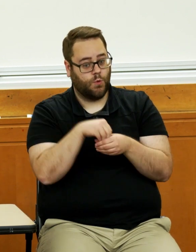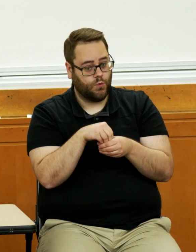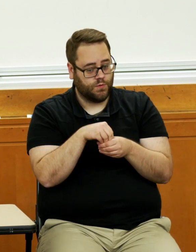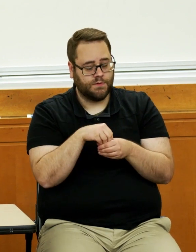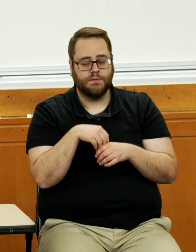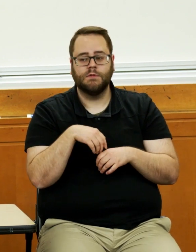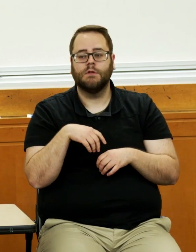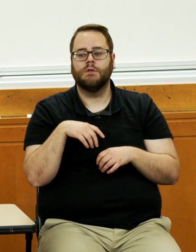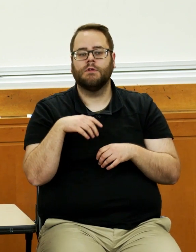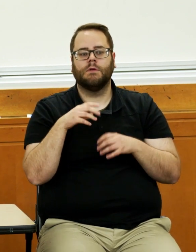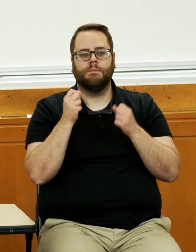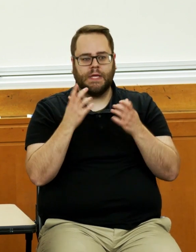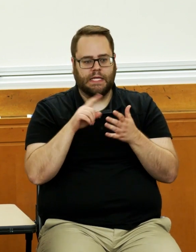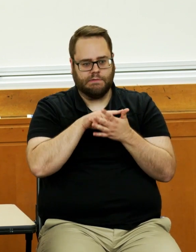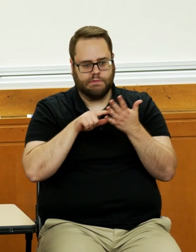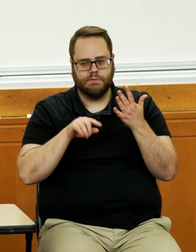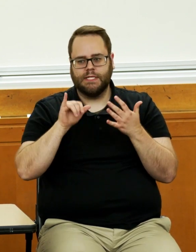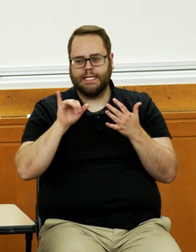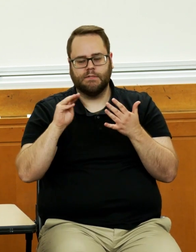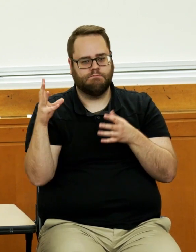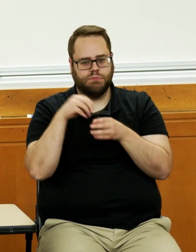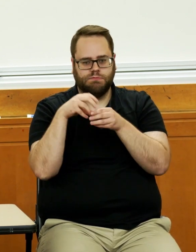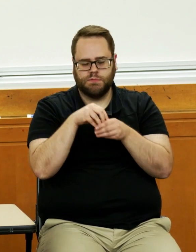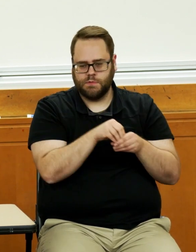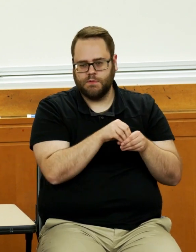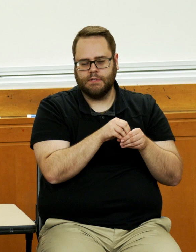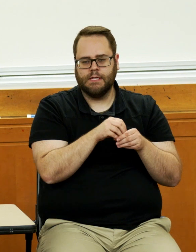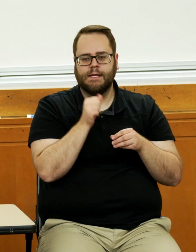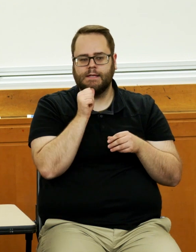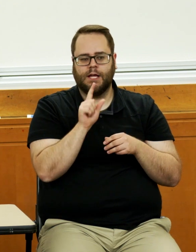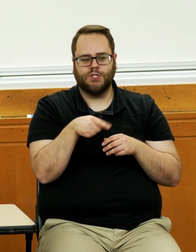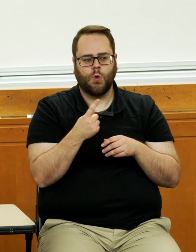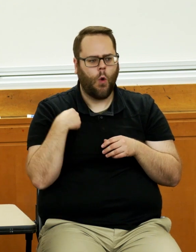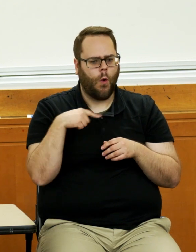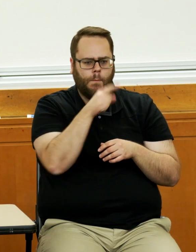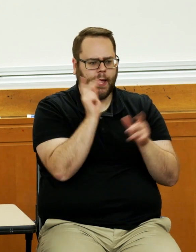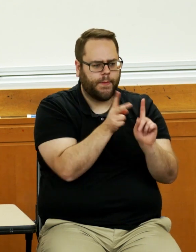includes all of the other isms that exist, so that it's not just “Oh, let's get more black people or